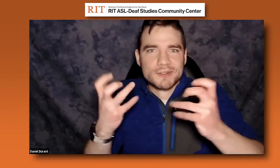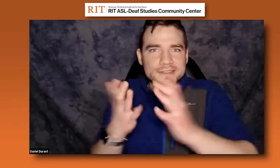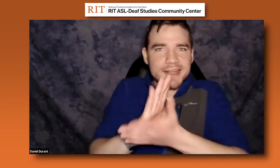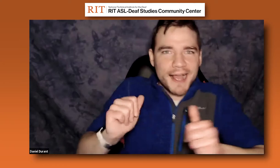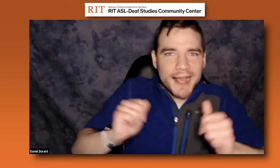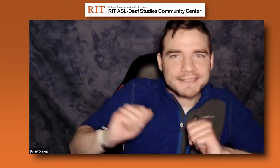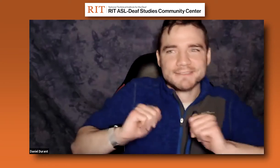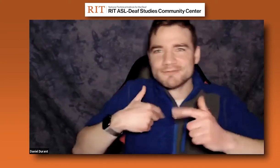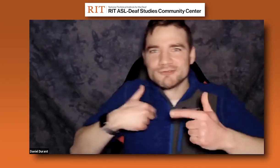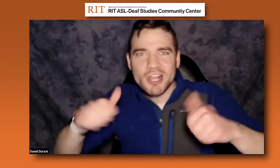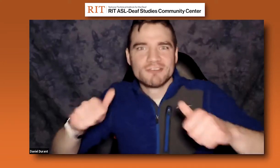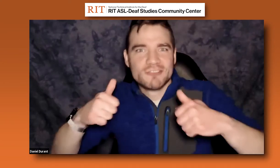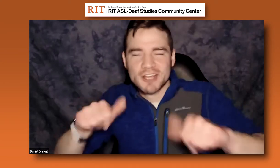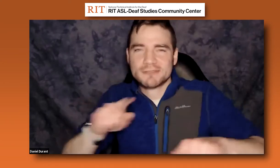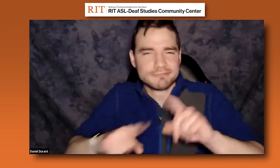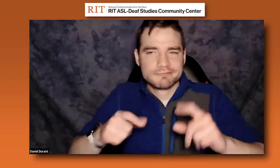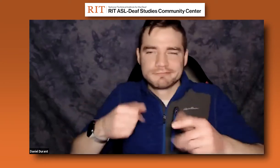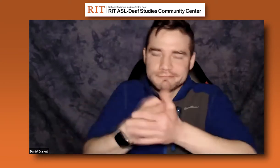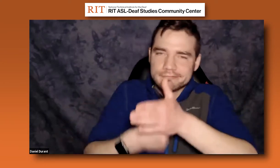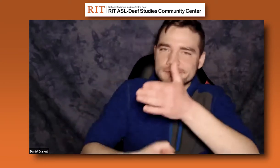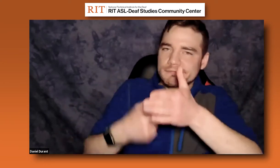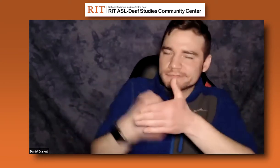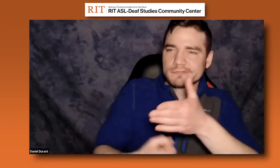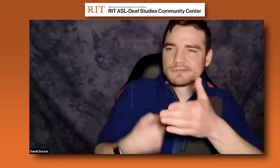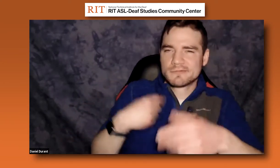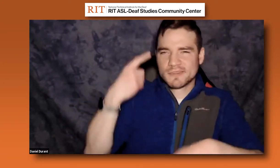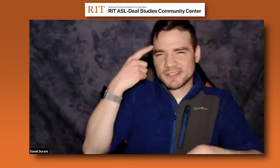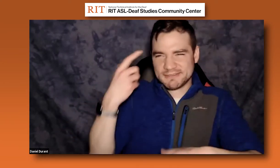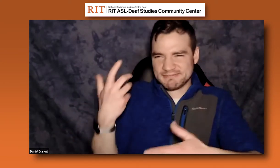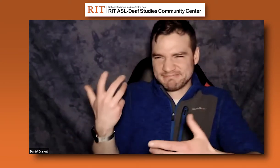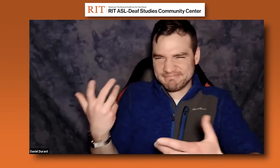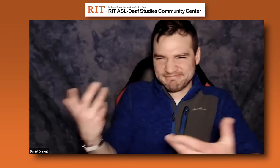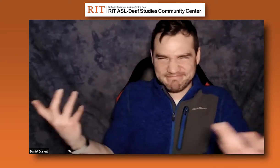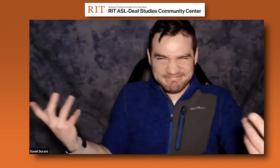I was trying to be an actor, but again was failing.